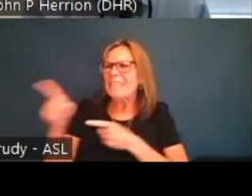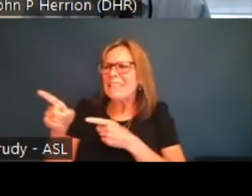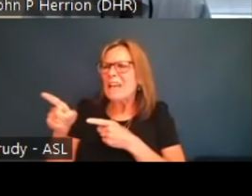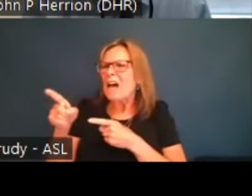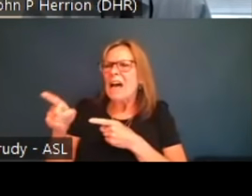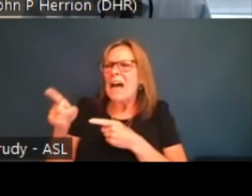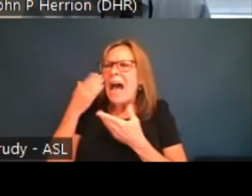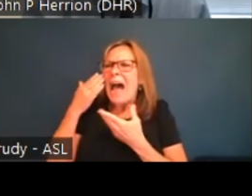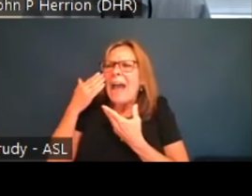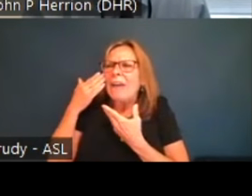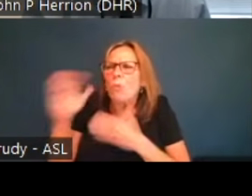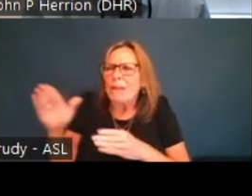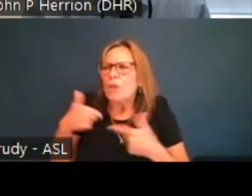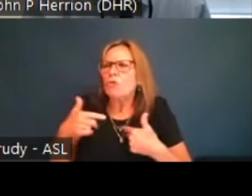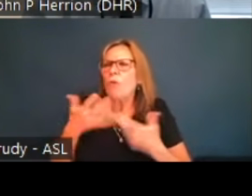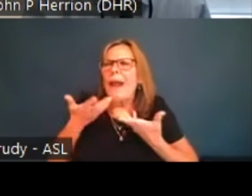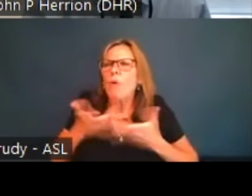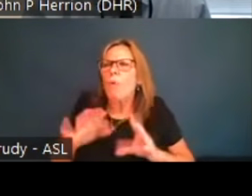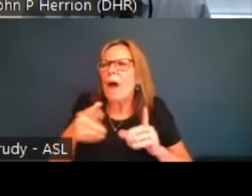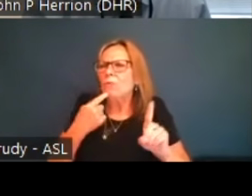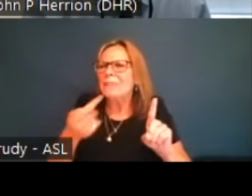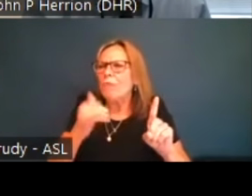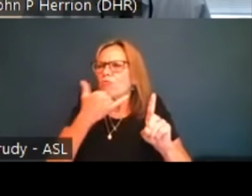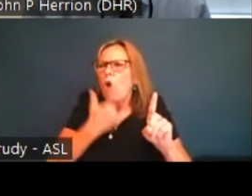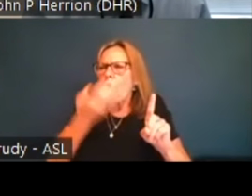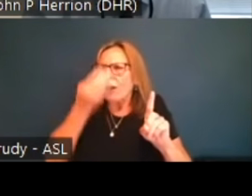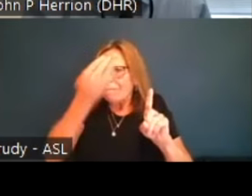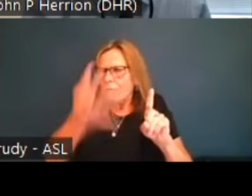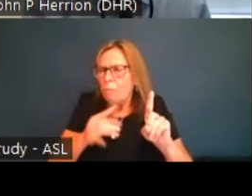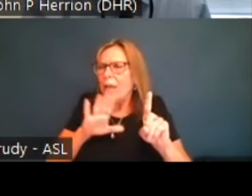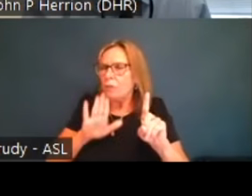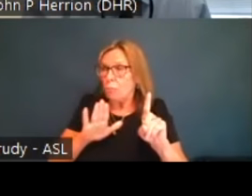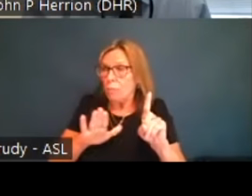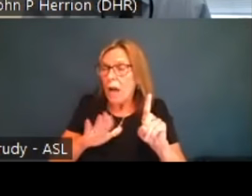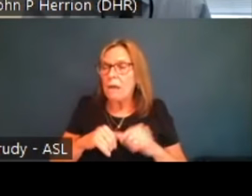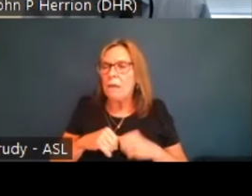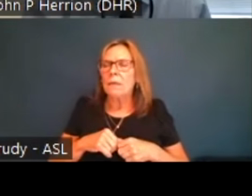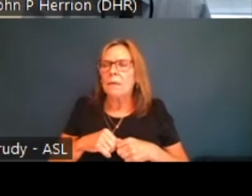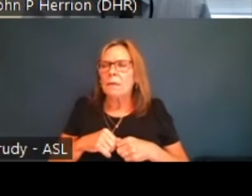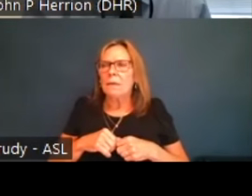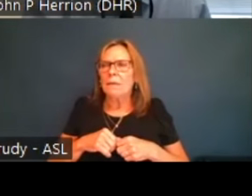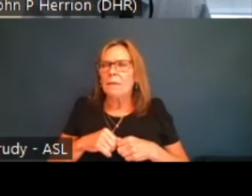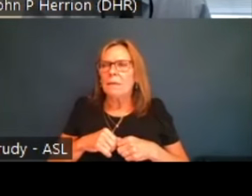to our agency, I don't think there's a necessity to have like some professional resource available to say this